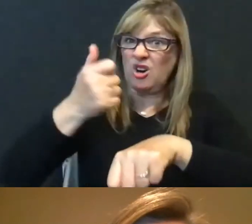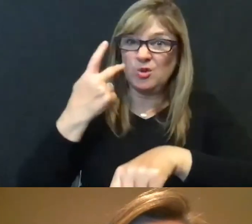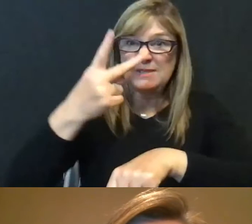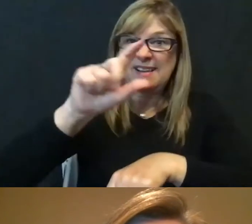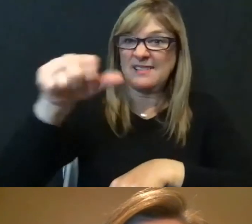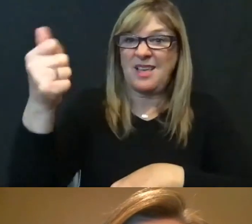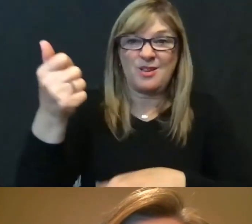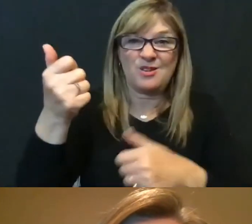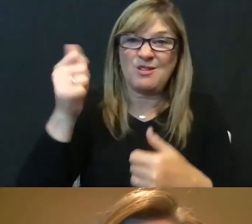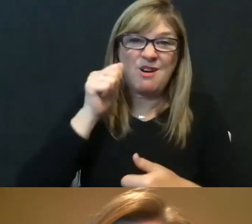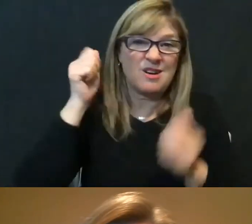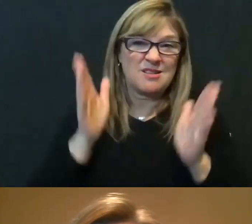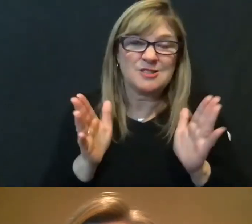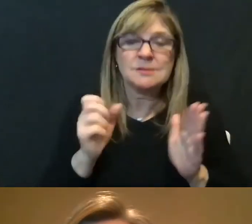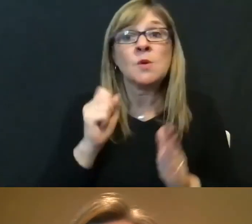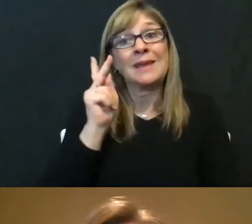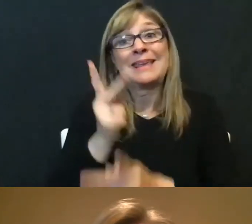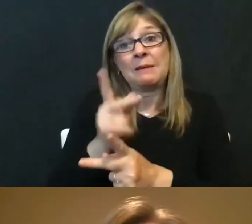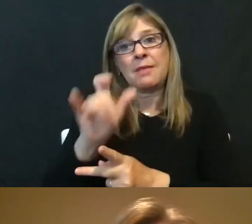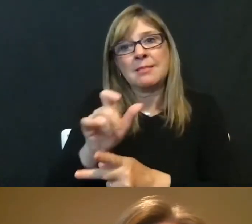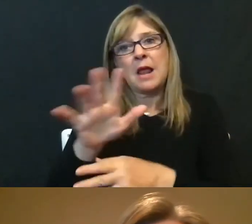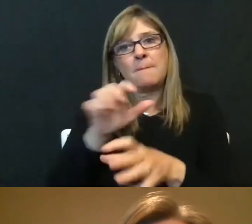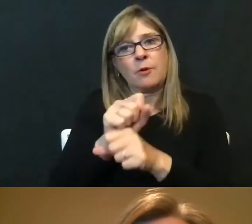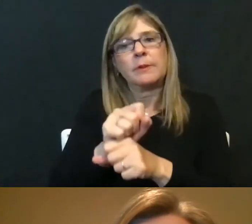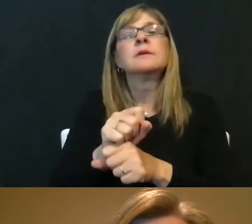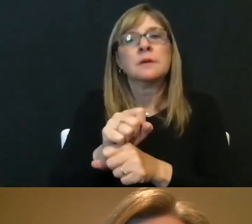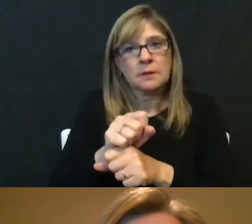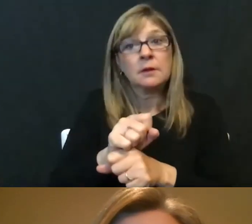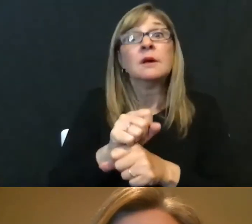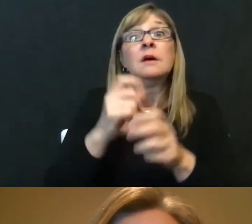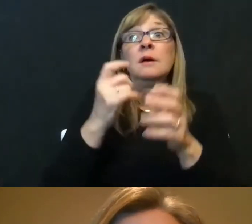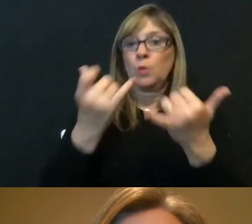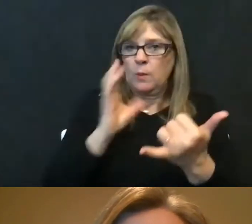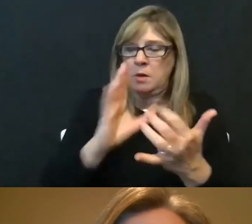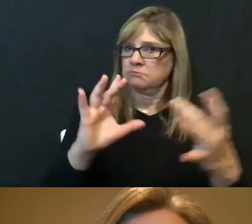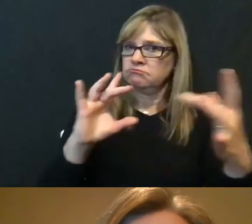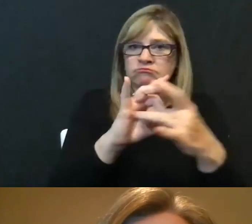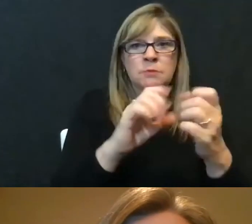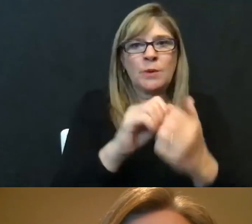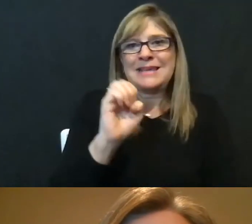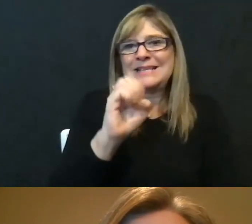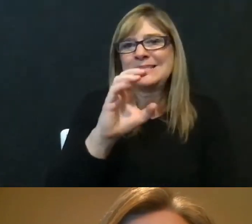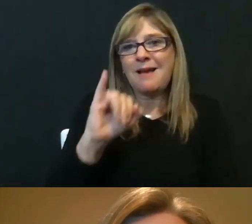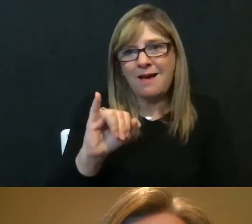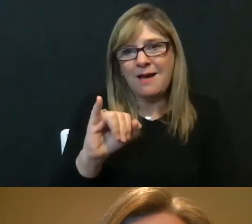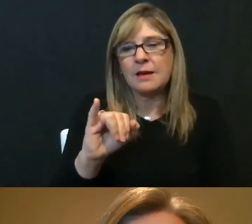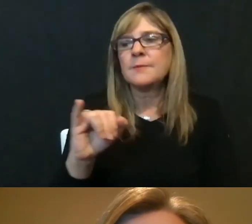So keep that appointment. Let's get you connected with ECI and with the Regional Day School Program for the Deaf